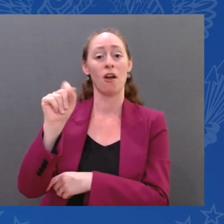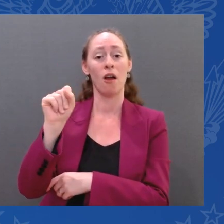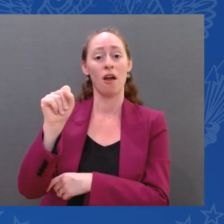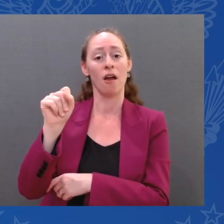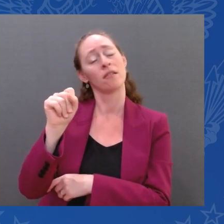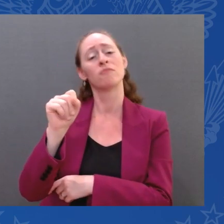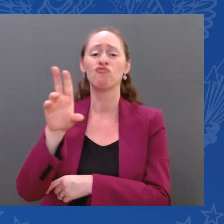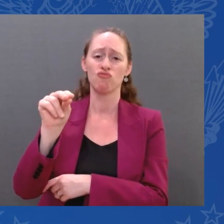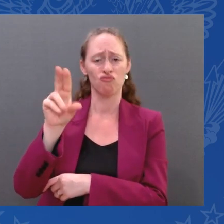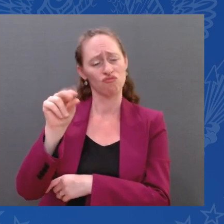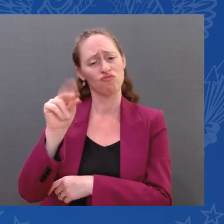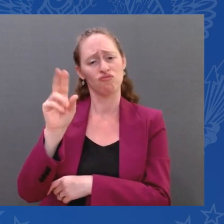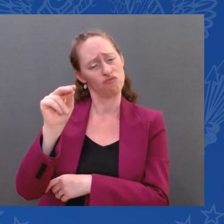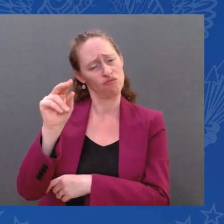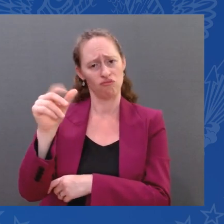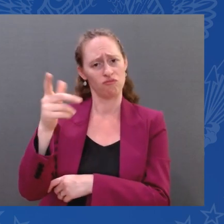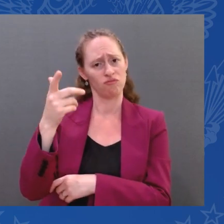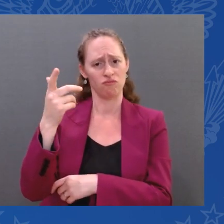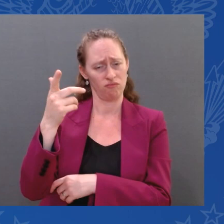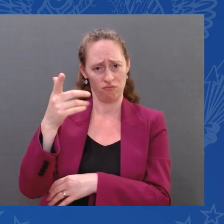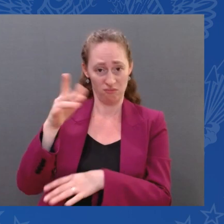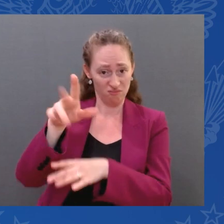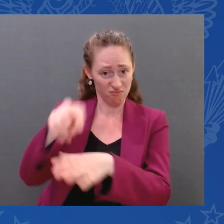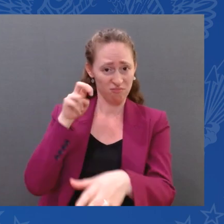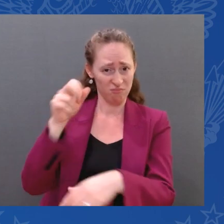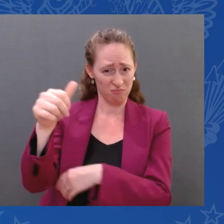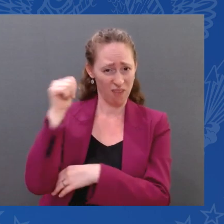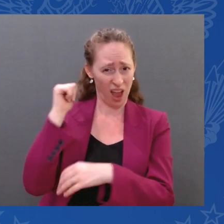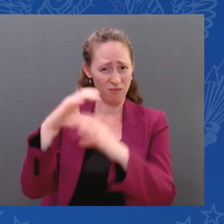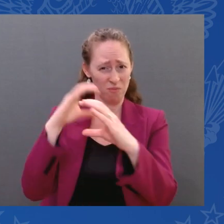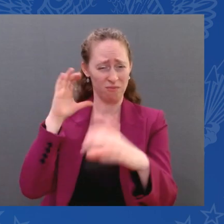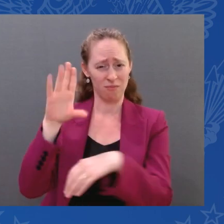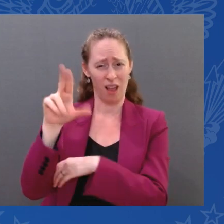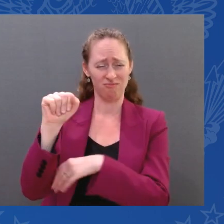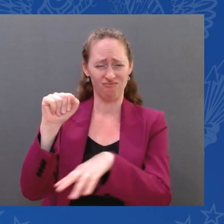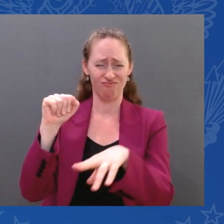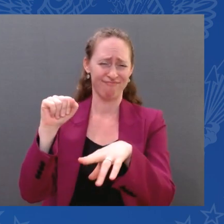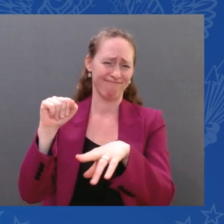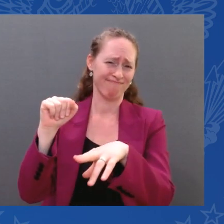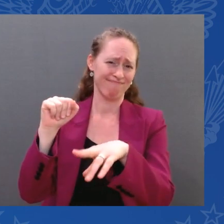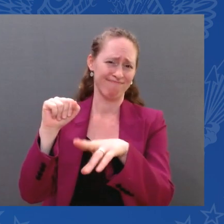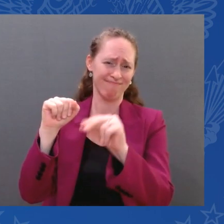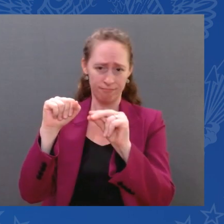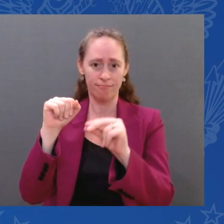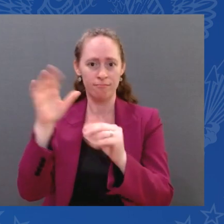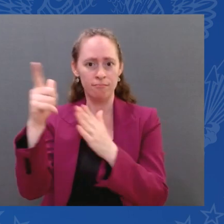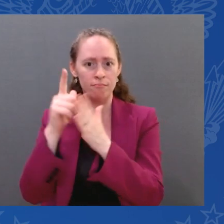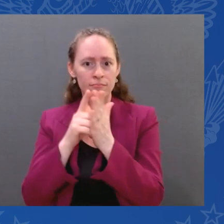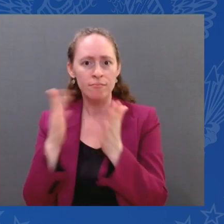just as he did for Martin Luther King Jr. And countless marchers for justice, risking his own safety.